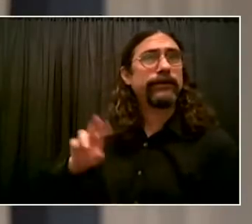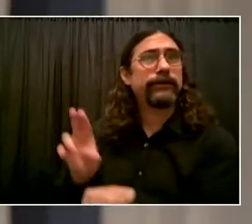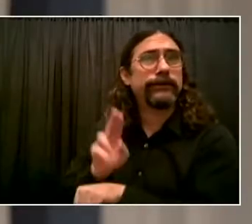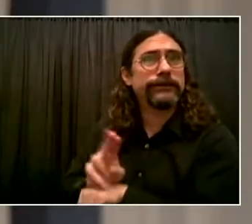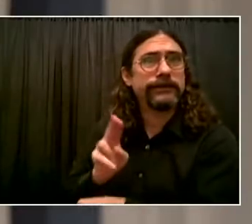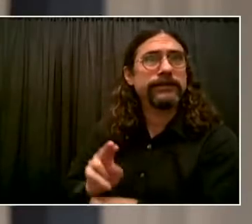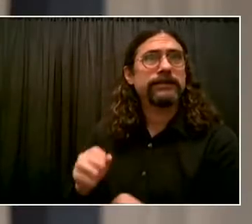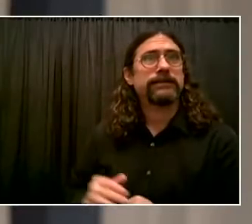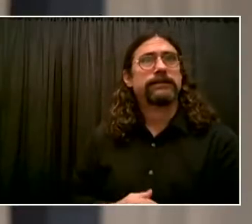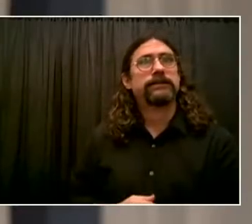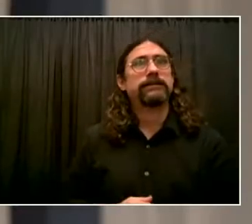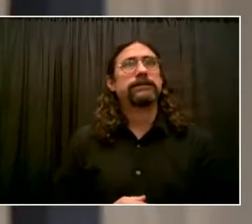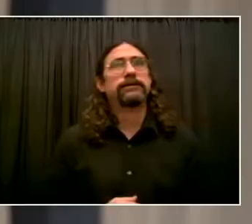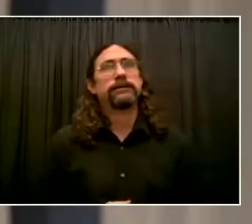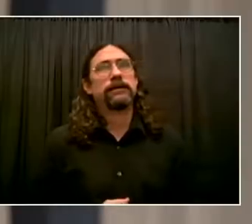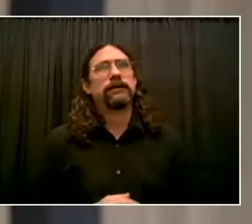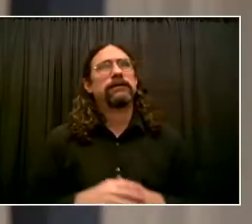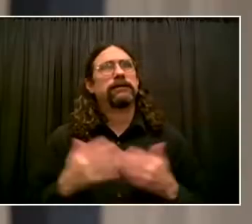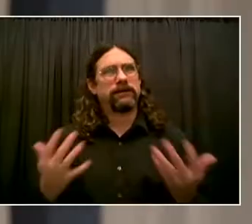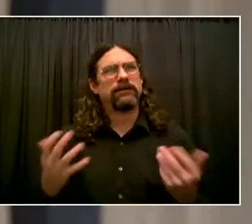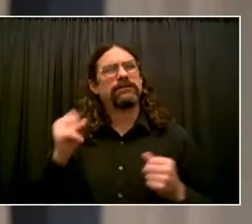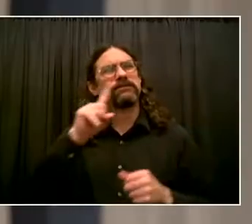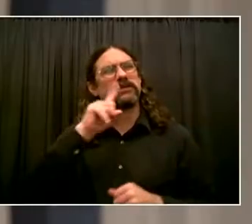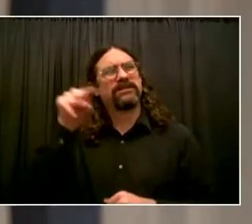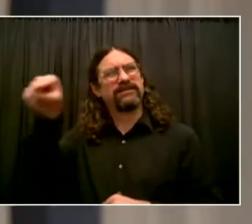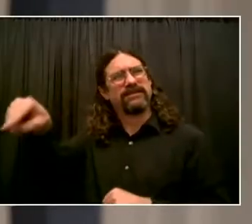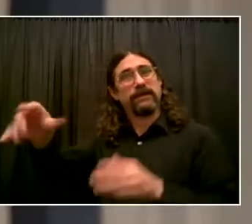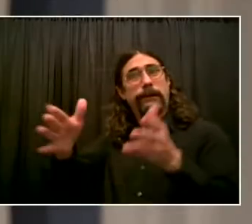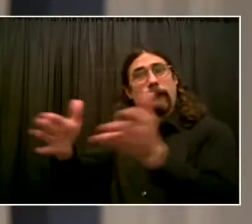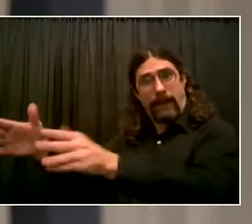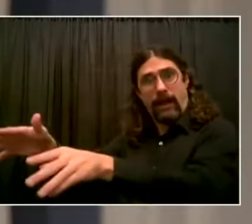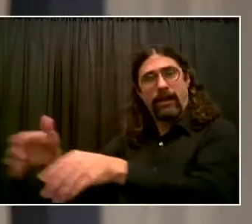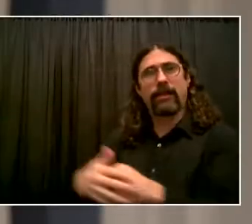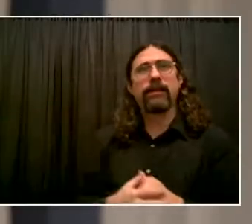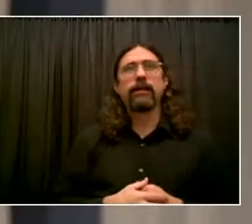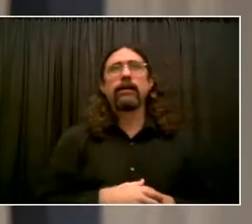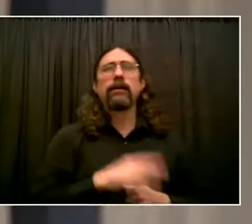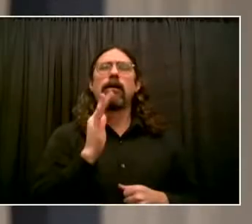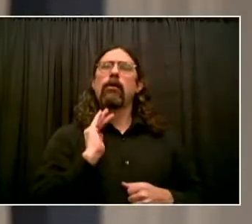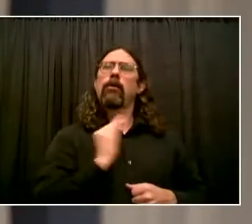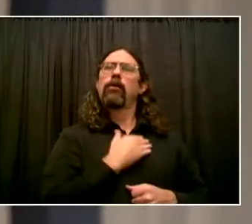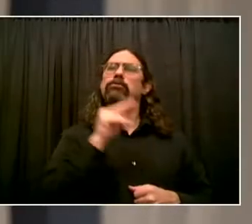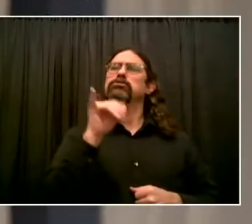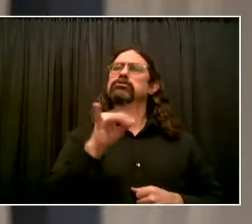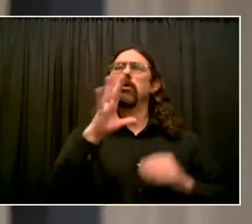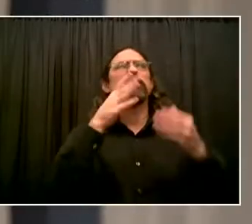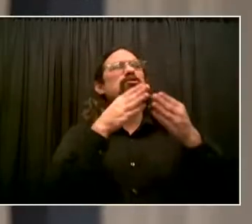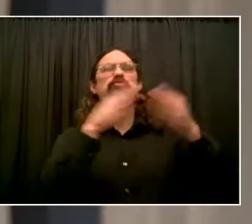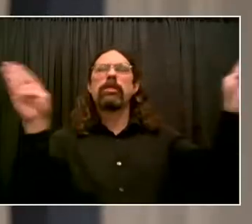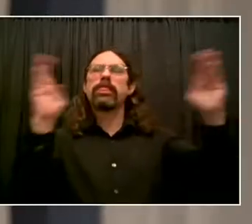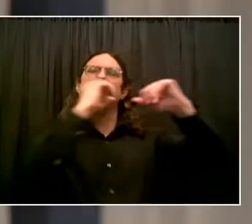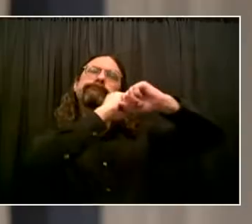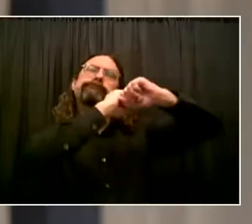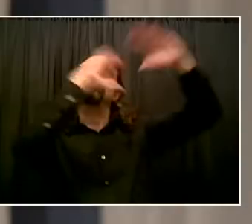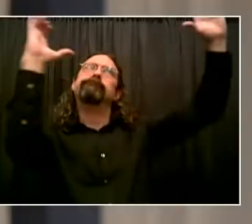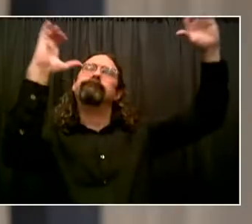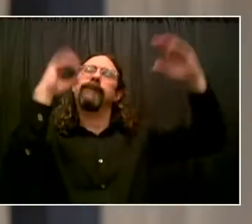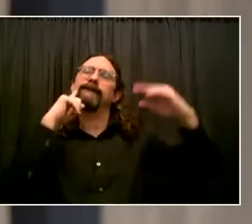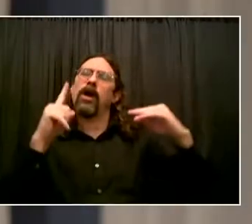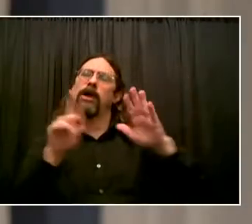AFFORDABLE HOMES. THIS REZONING DELIVERS ON THIS MAYOR'S COMMITMENT TO EQUITY. IT SHOWS THAT WHEN WE WORK TOGETHER ACROSS CITY HALL'S